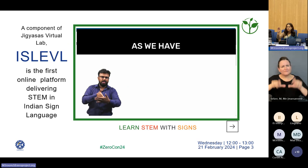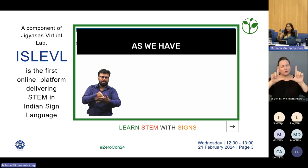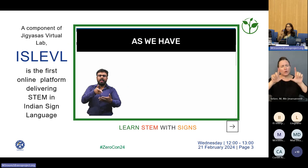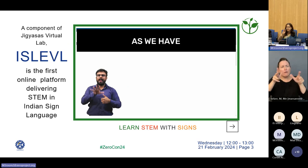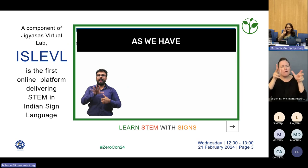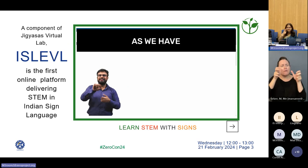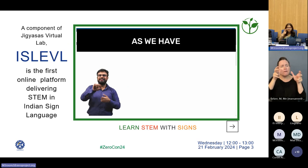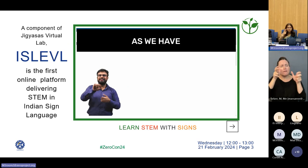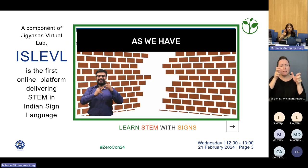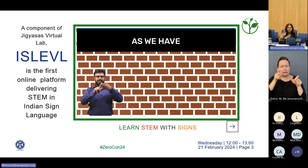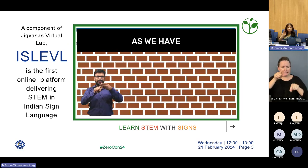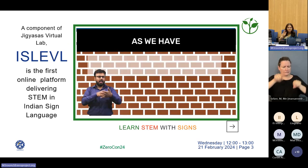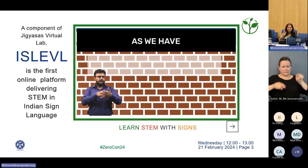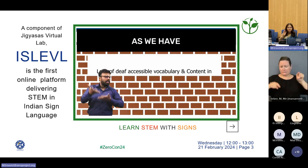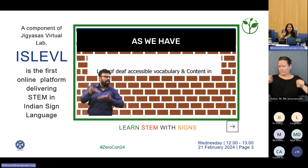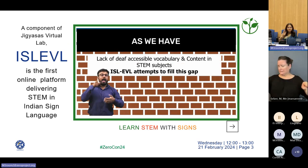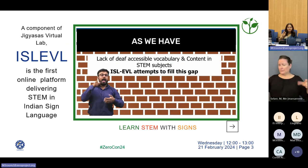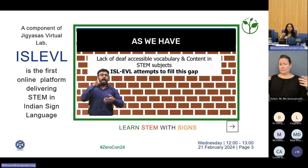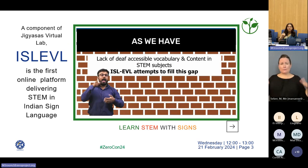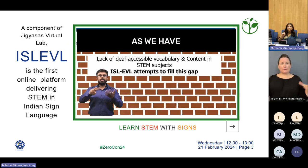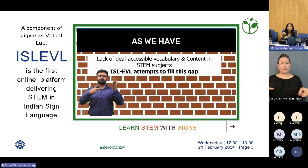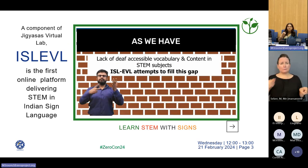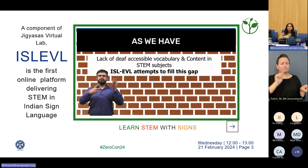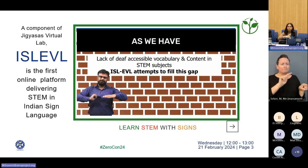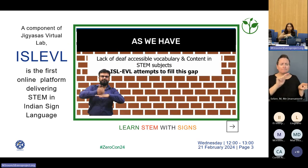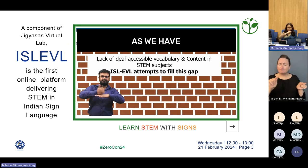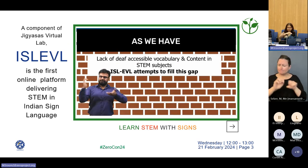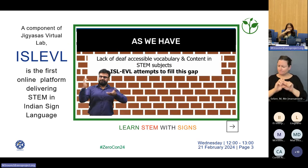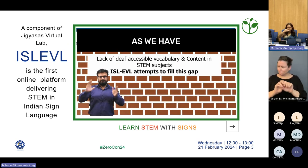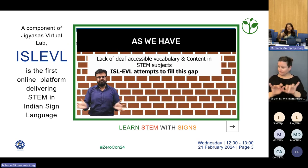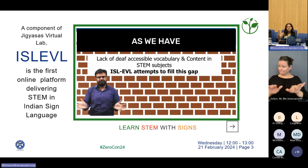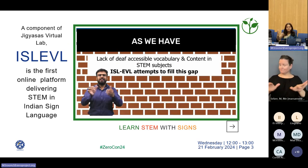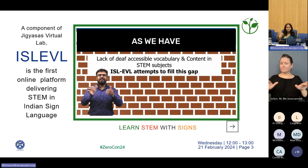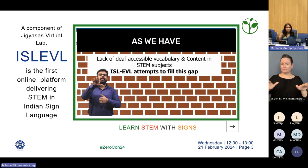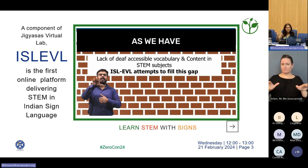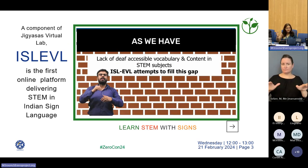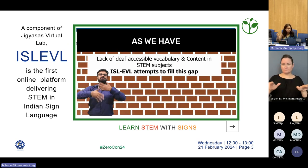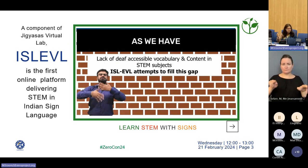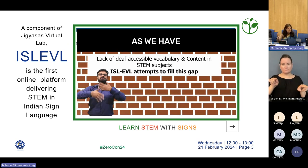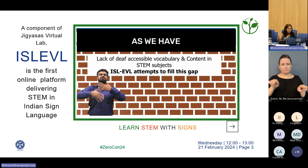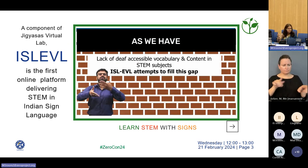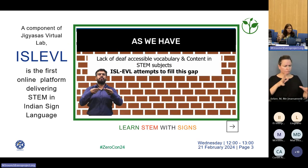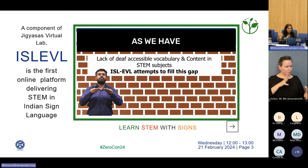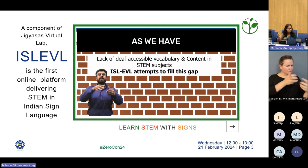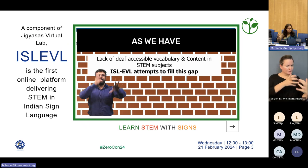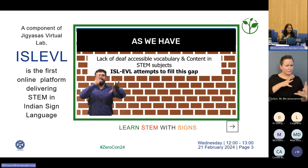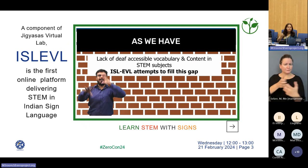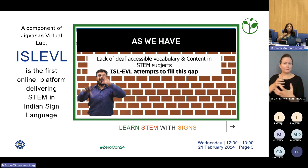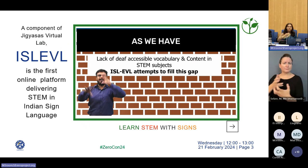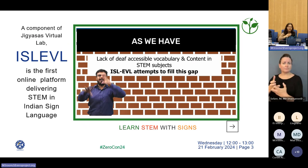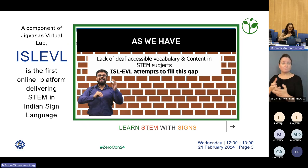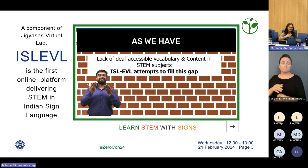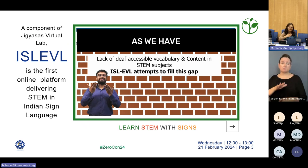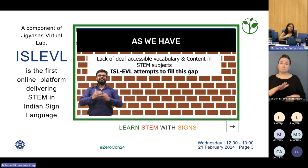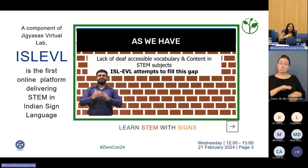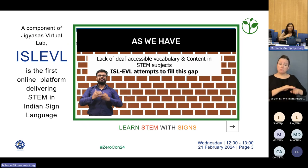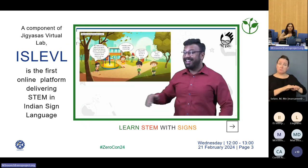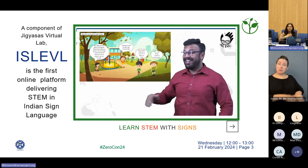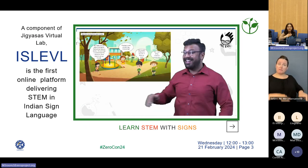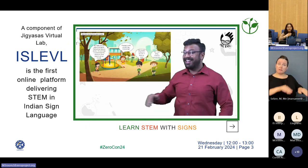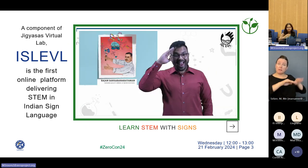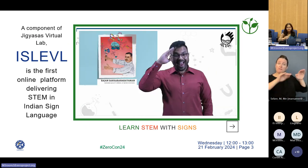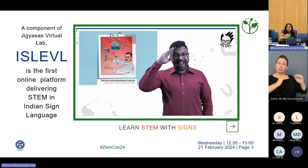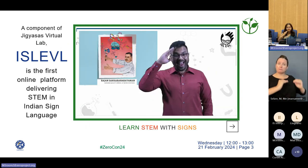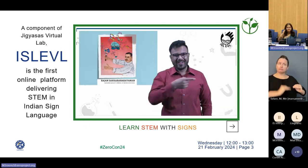of complex topics, and cater to various grade levels. We are trying to make everything